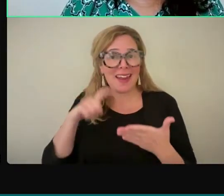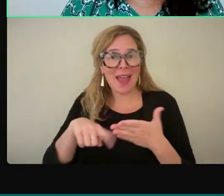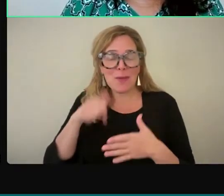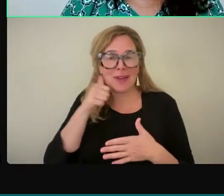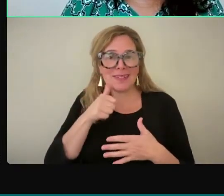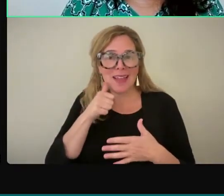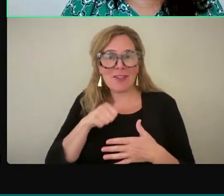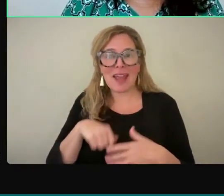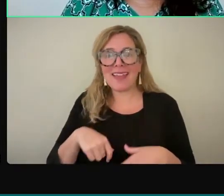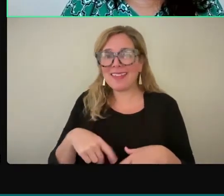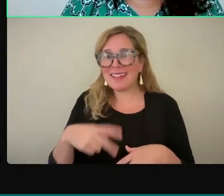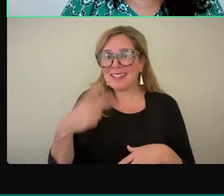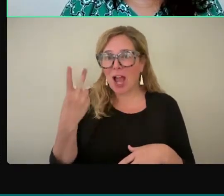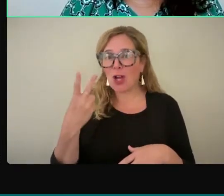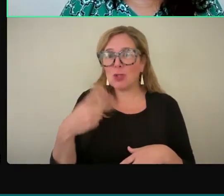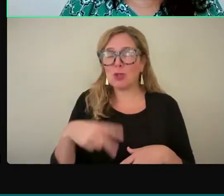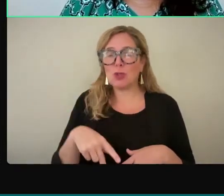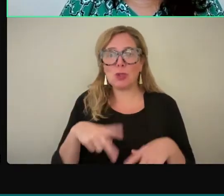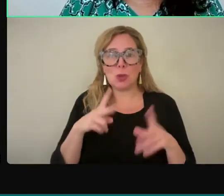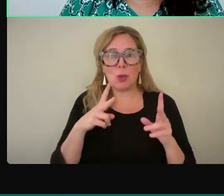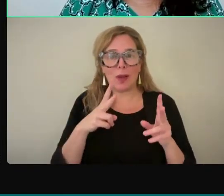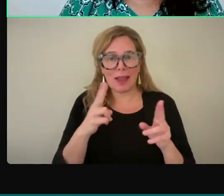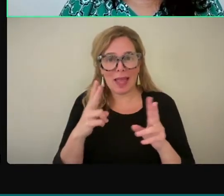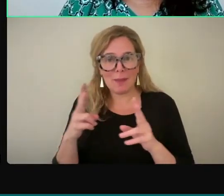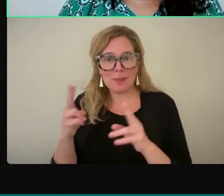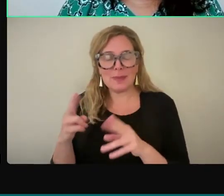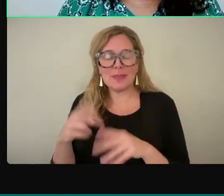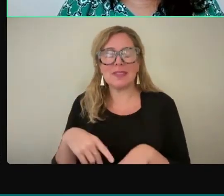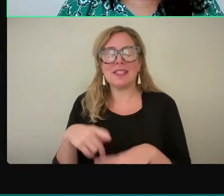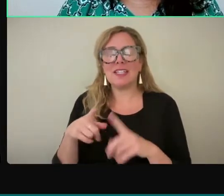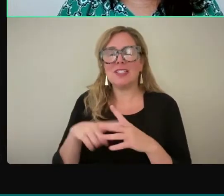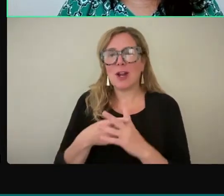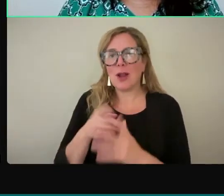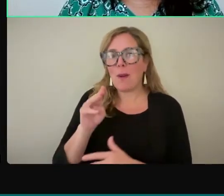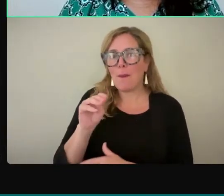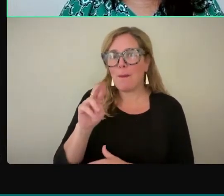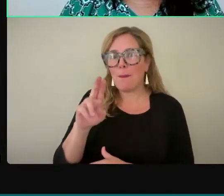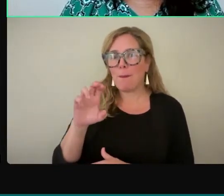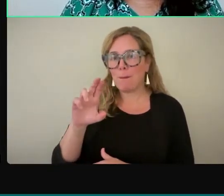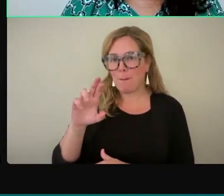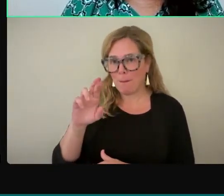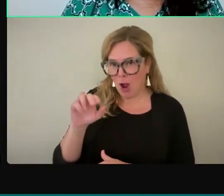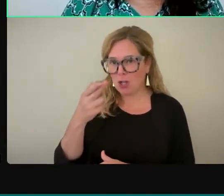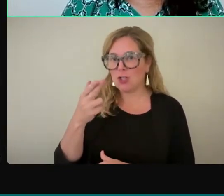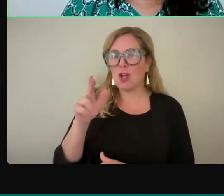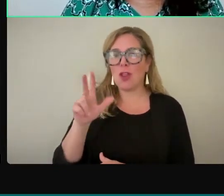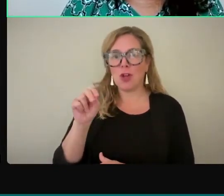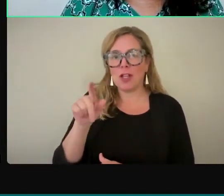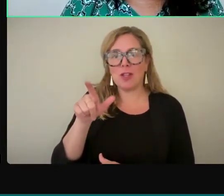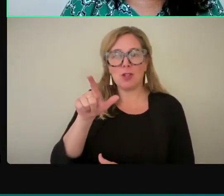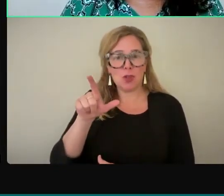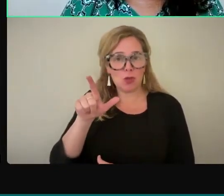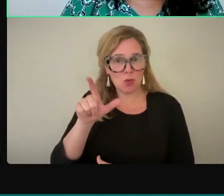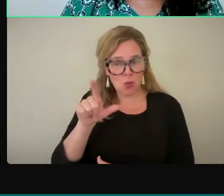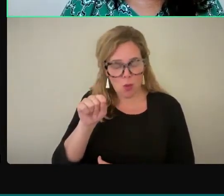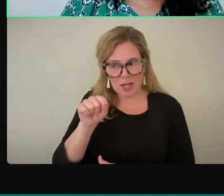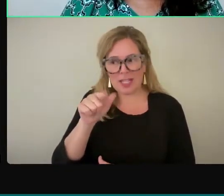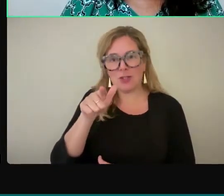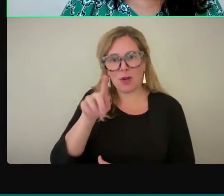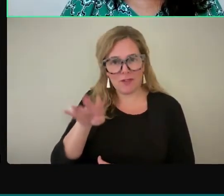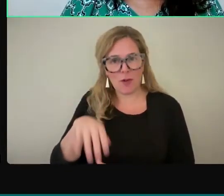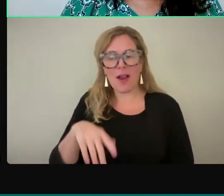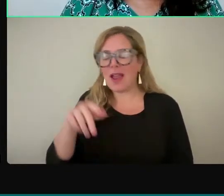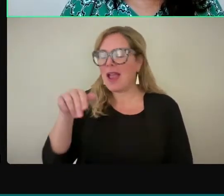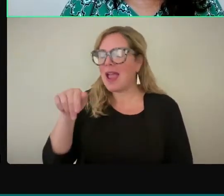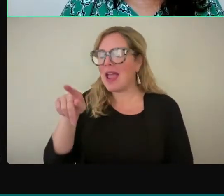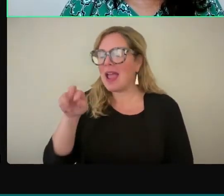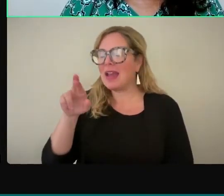between the dates of March 30th, 2024 and April 28th, 2024. We can see that on Instagram alone,